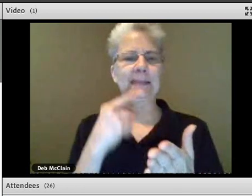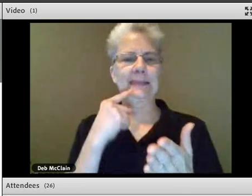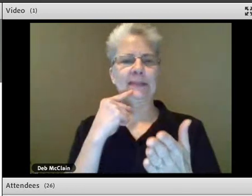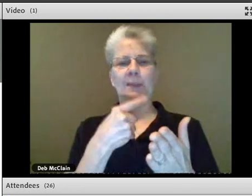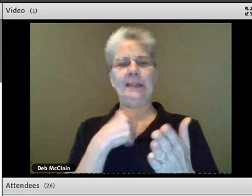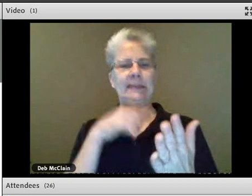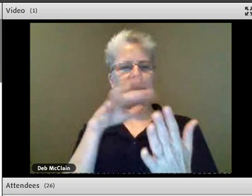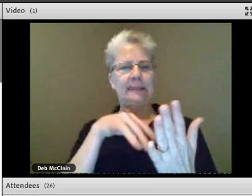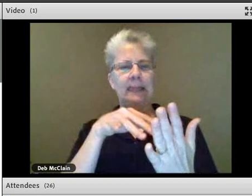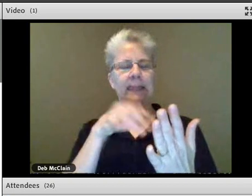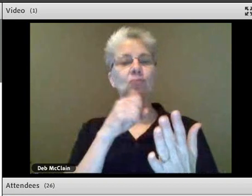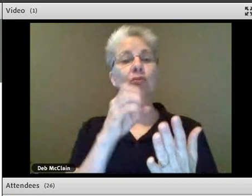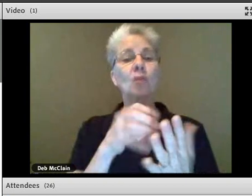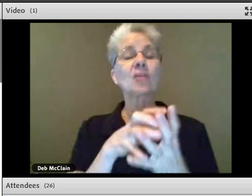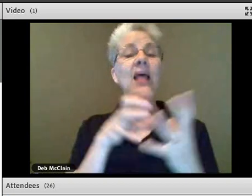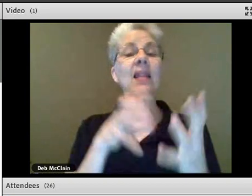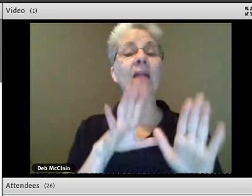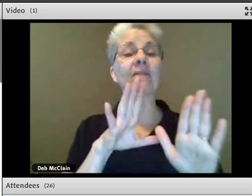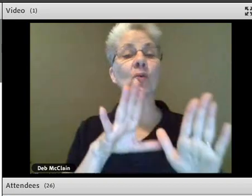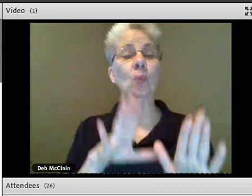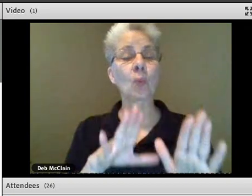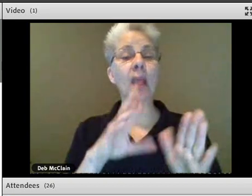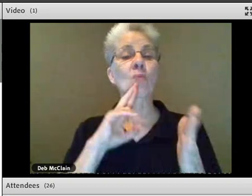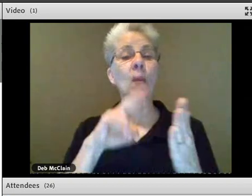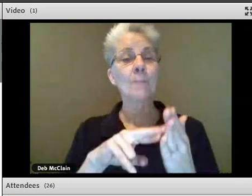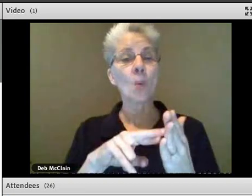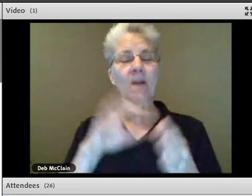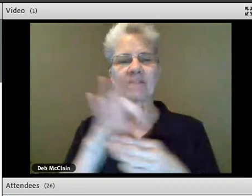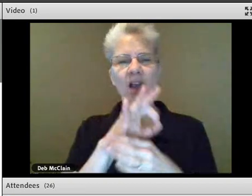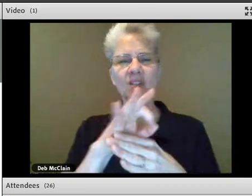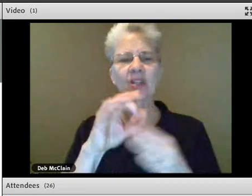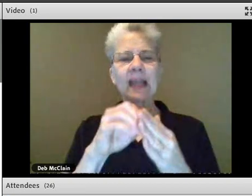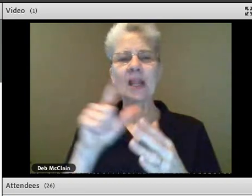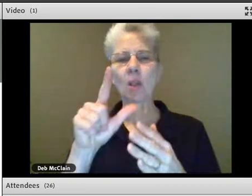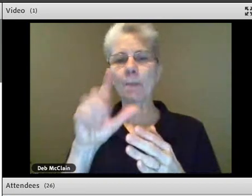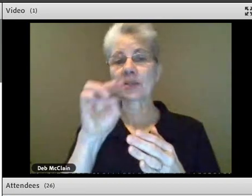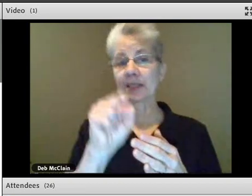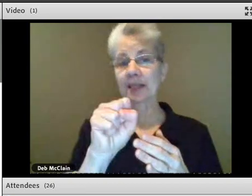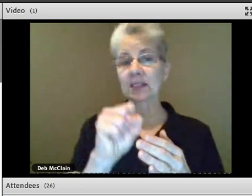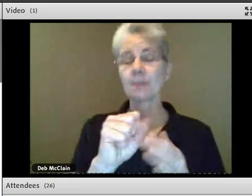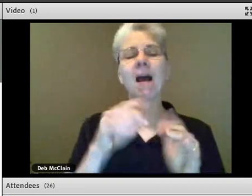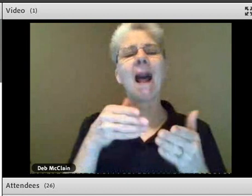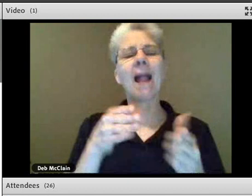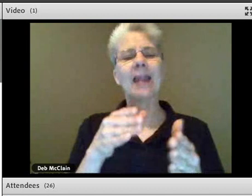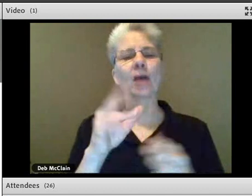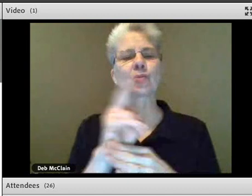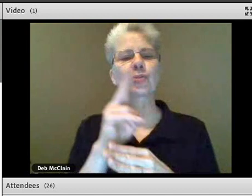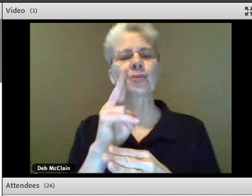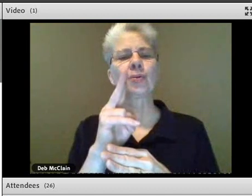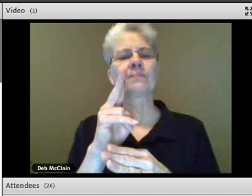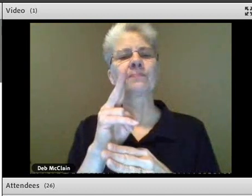so there's a lot of really great reporting functionality in learning management systems that allow you understand how your users are using it, how they're learning